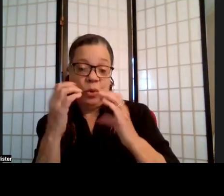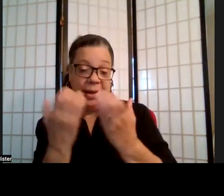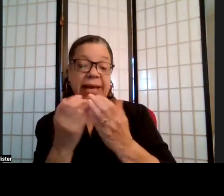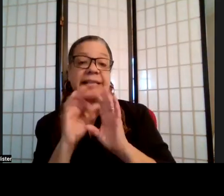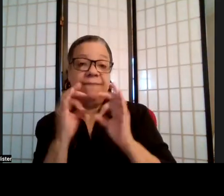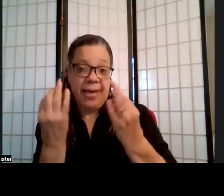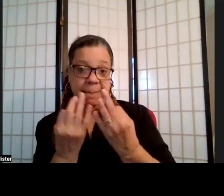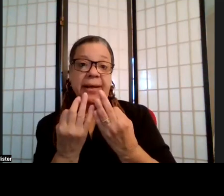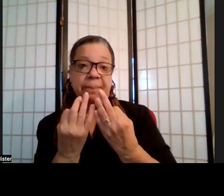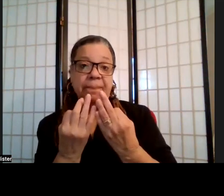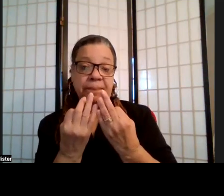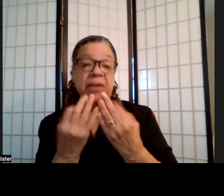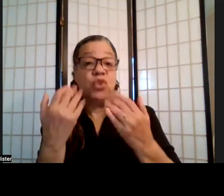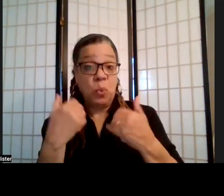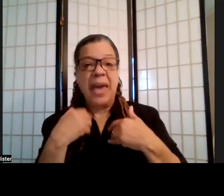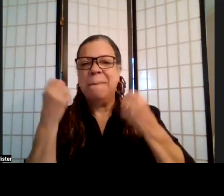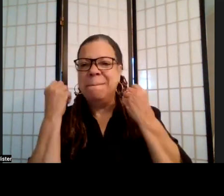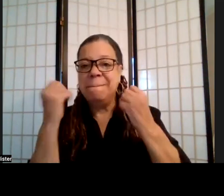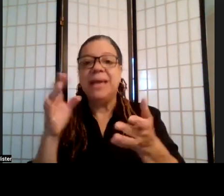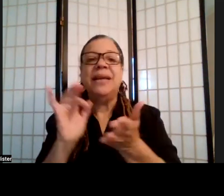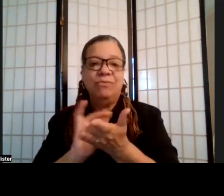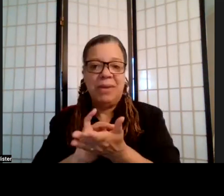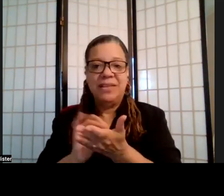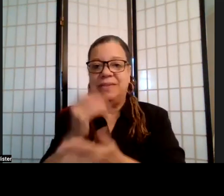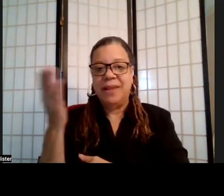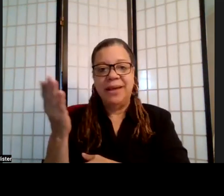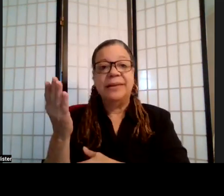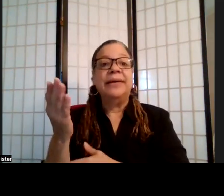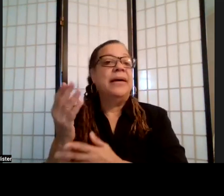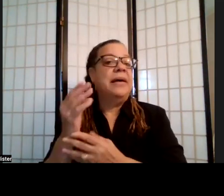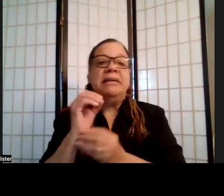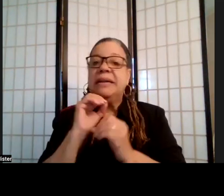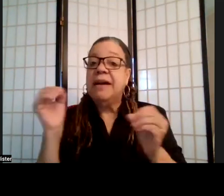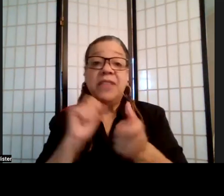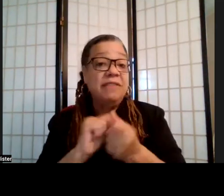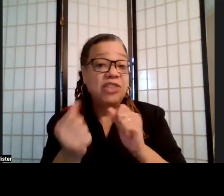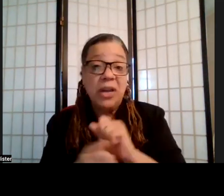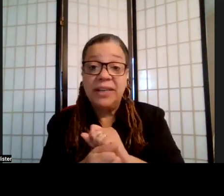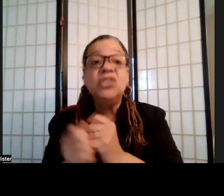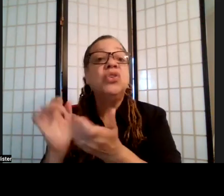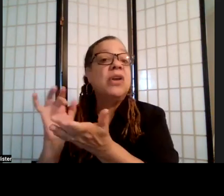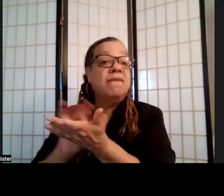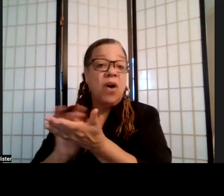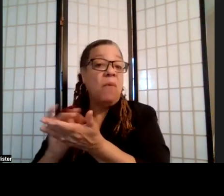house well stocked with drugs. Three decades later, little has changed in Pakistan. The pharmacies in my old neighborhood now sell brand names and